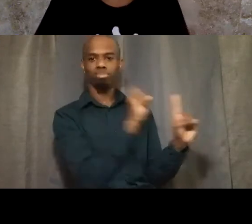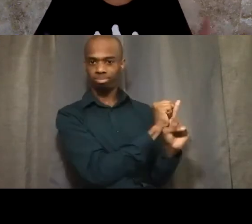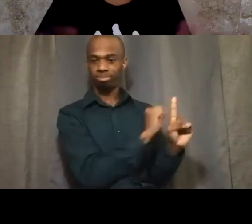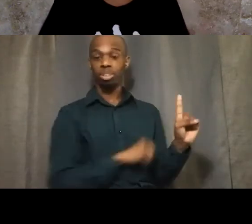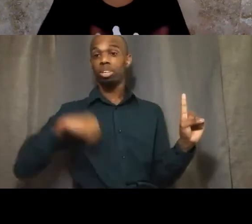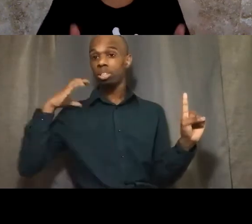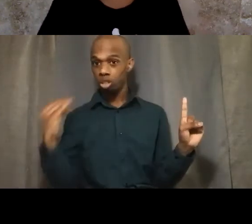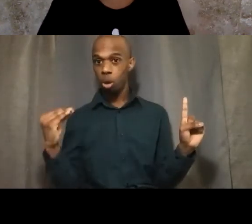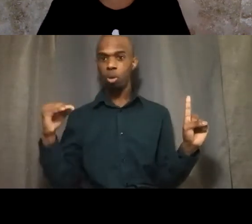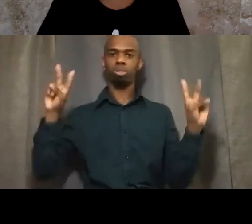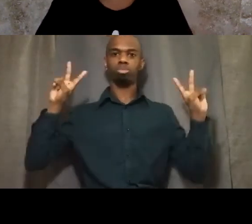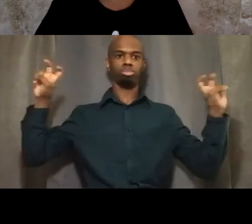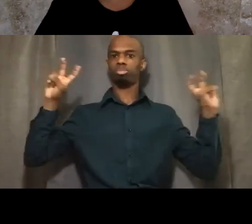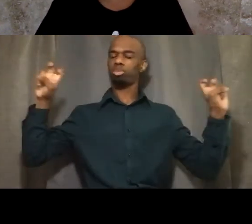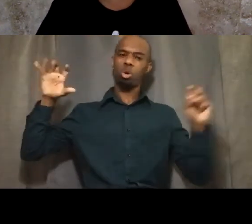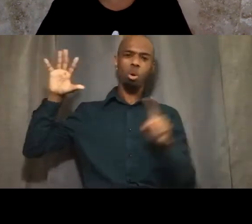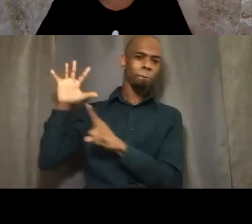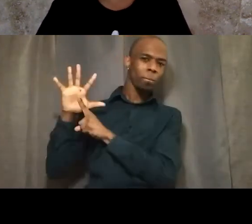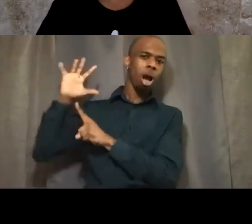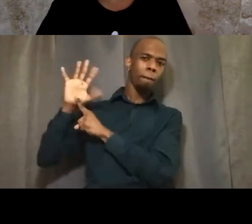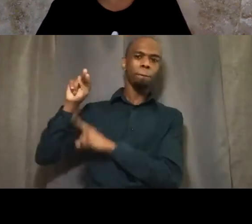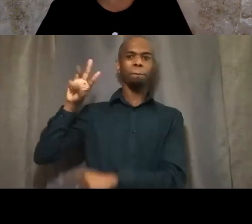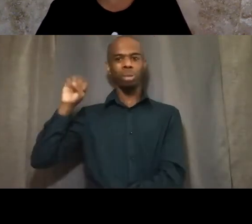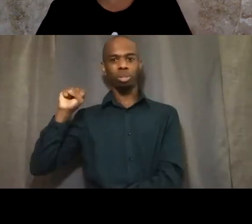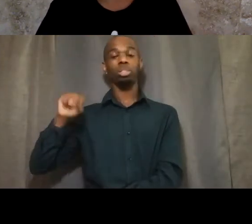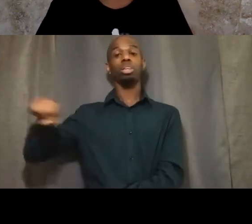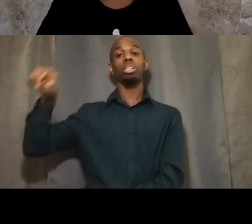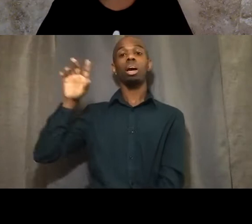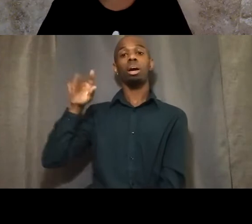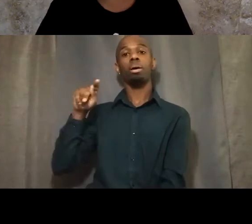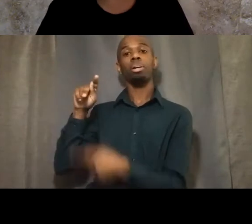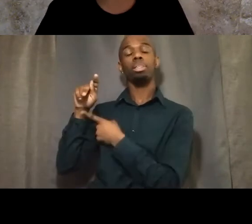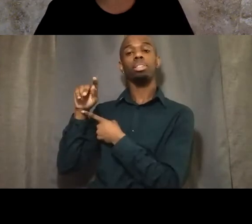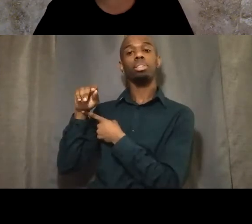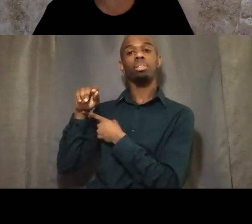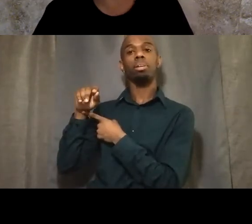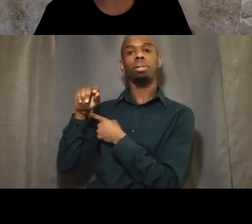the Kenneth Ross Junior Police Decertification Bill passed the Senate.